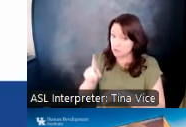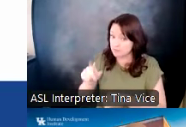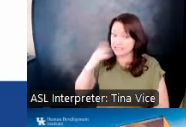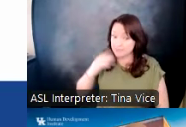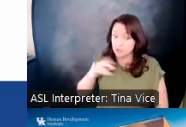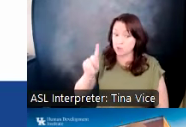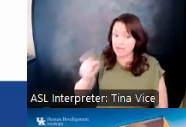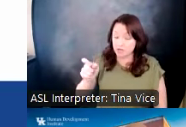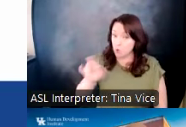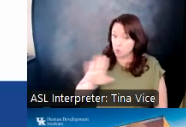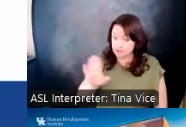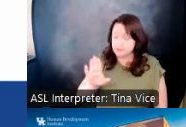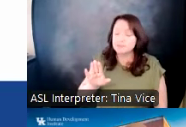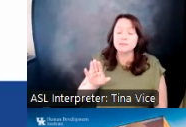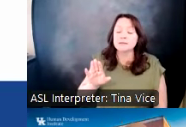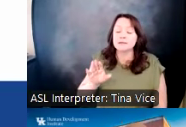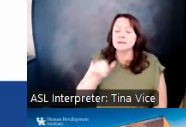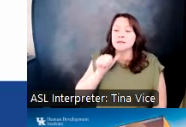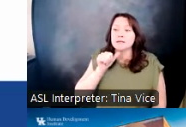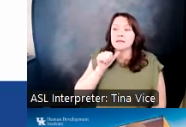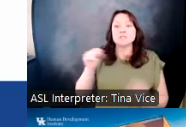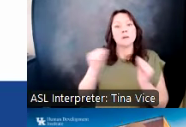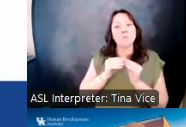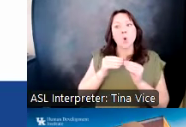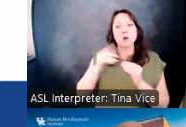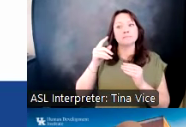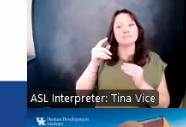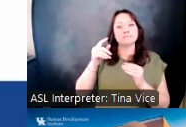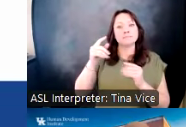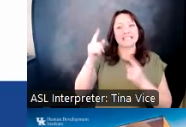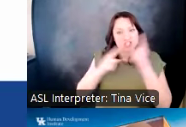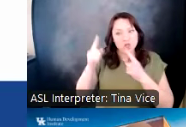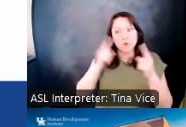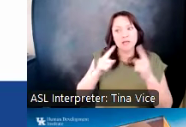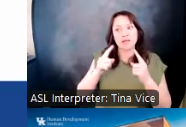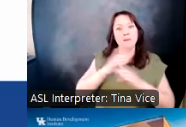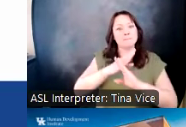It's definitely more of a consideration of the barriers that are being experienced to access to programs